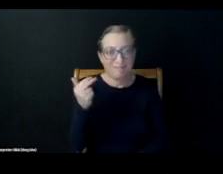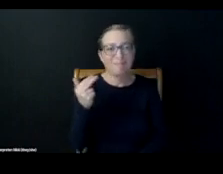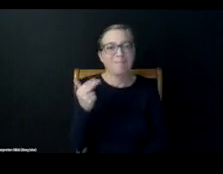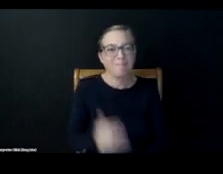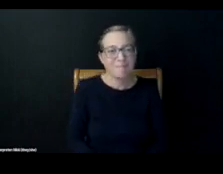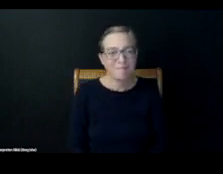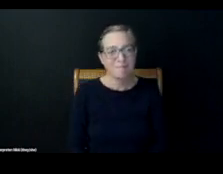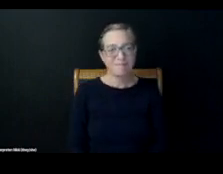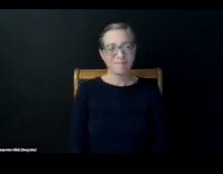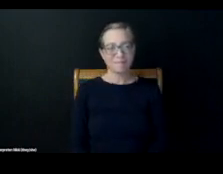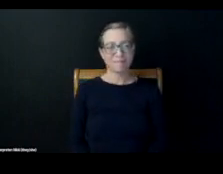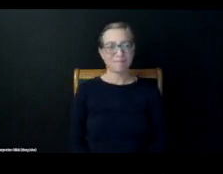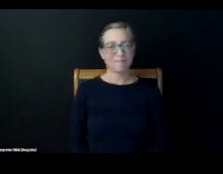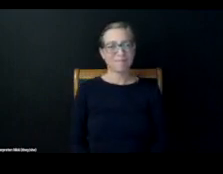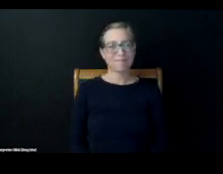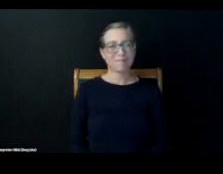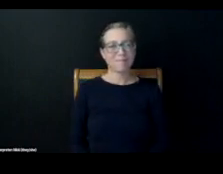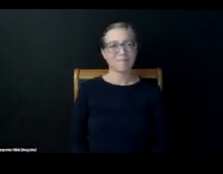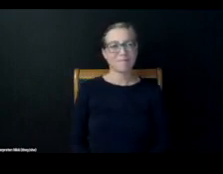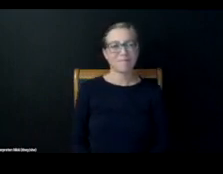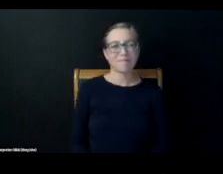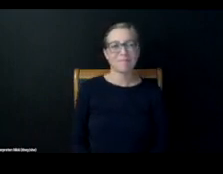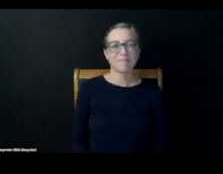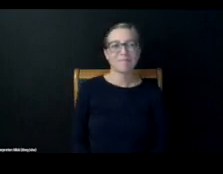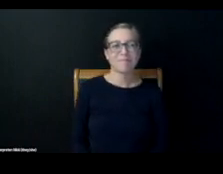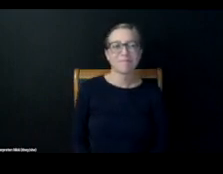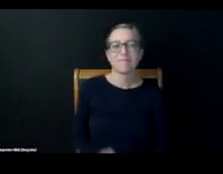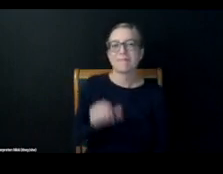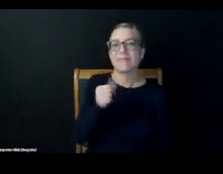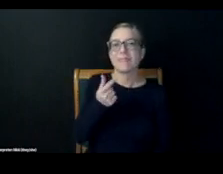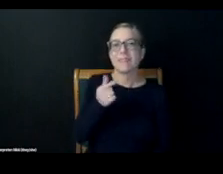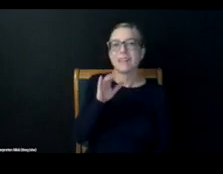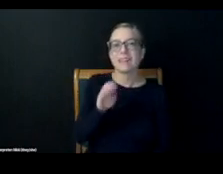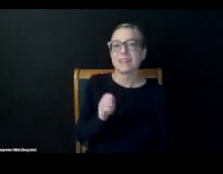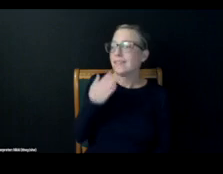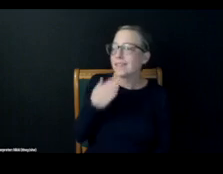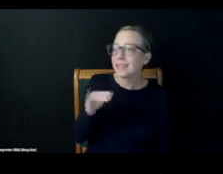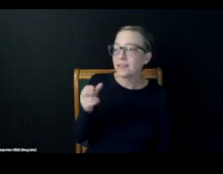Thank you Jenny, Angie do you want to go next?